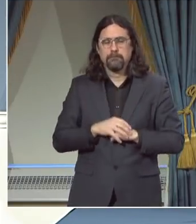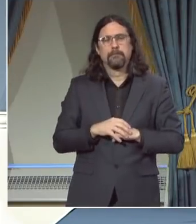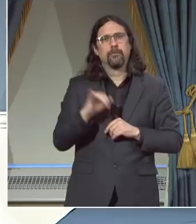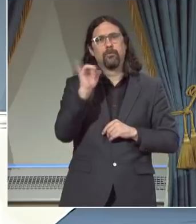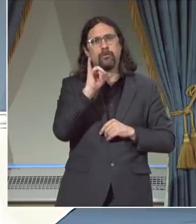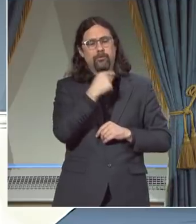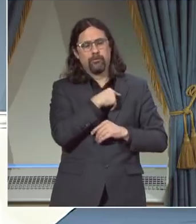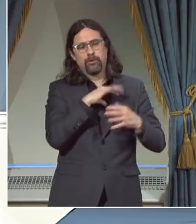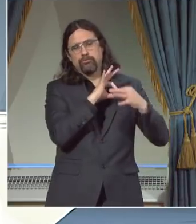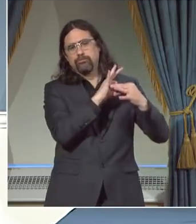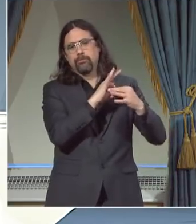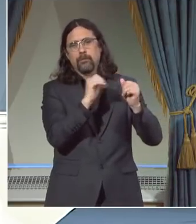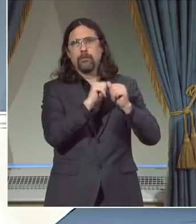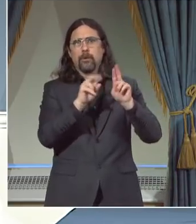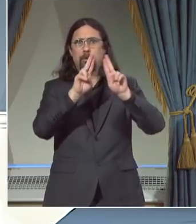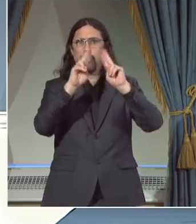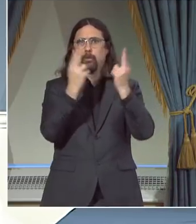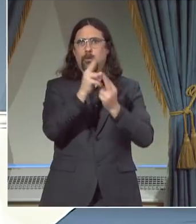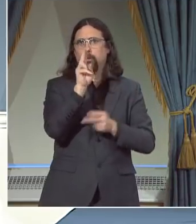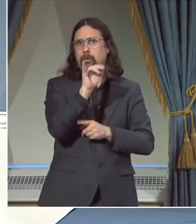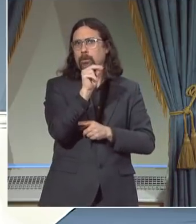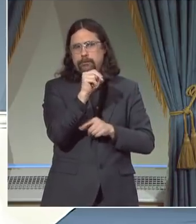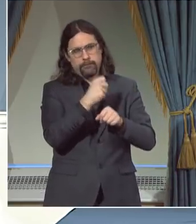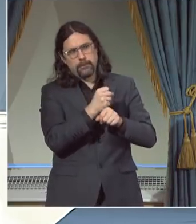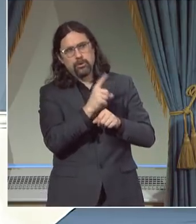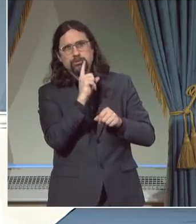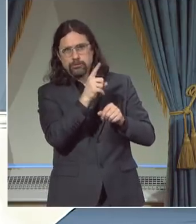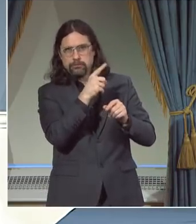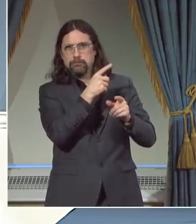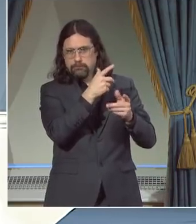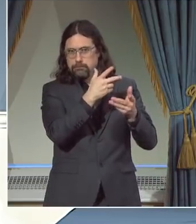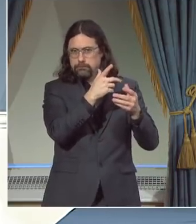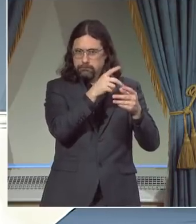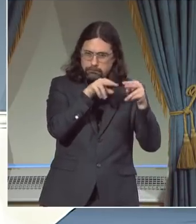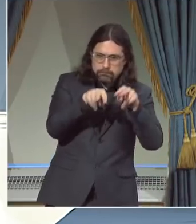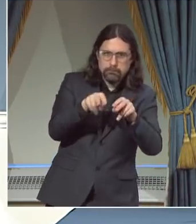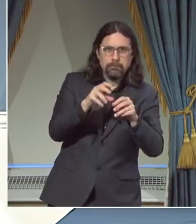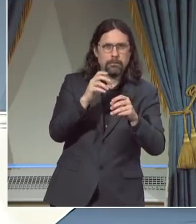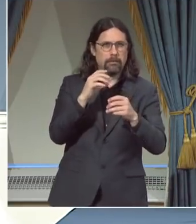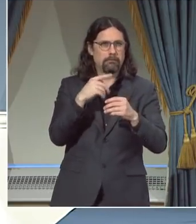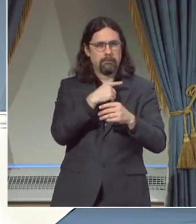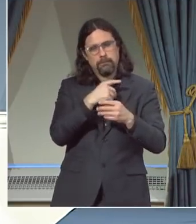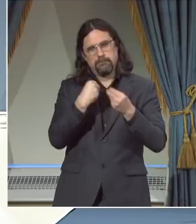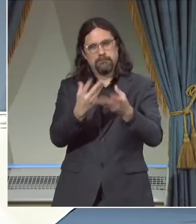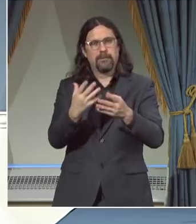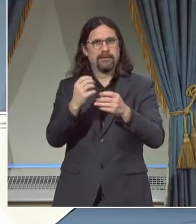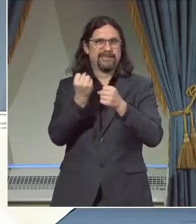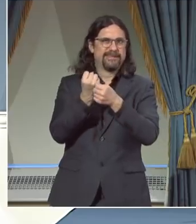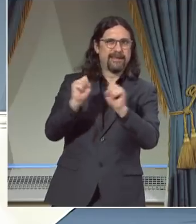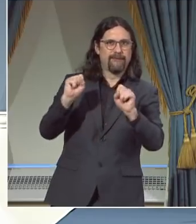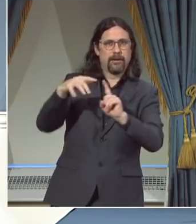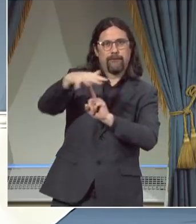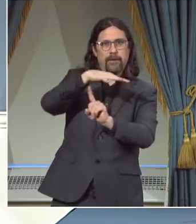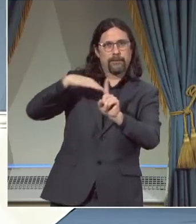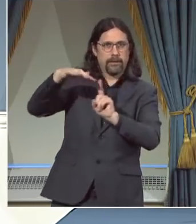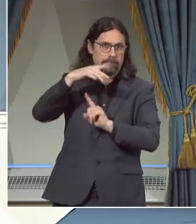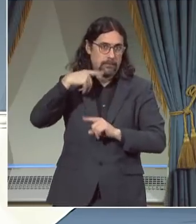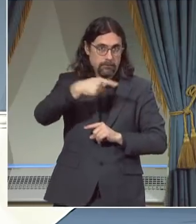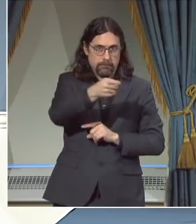THANK YOU. NEXT WE HAVE CRAIG FROM THE POST. I WAS